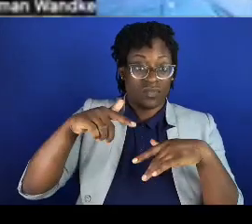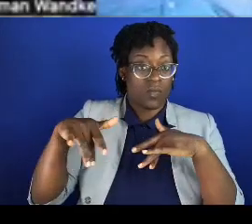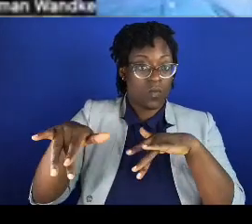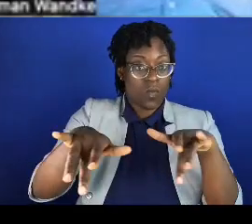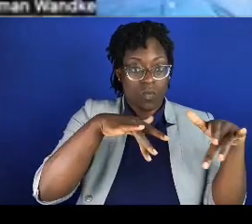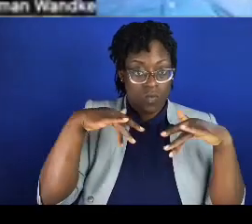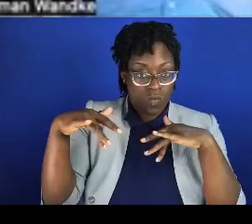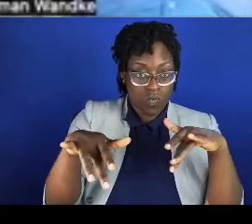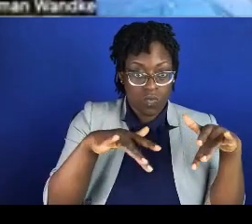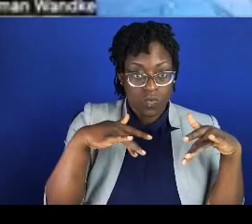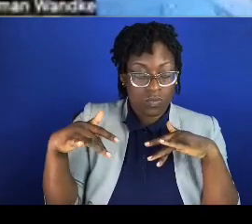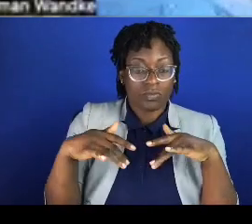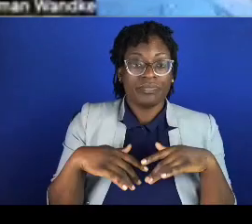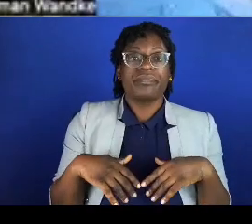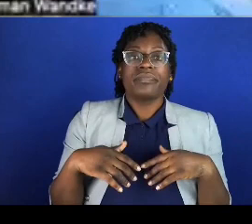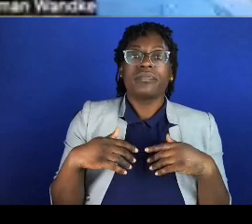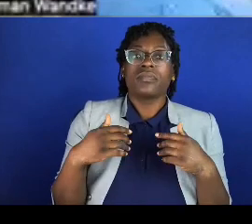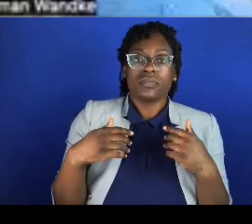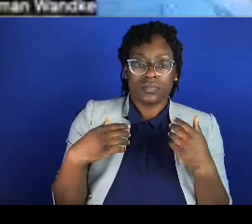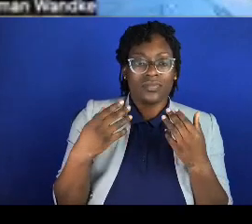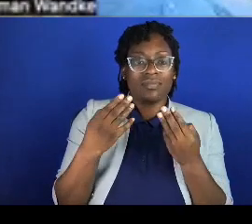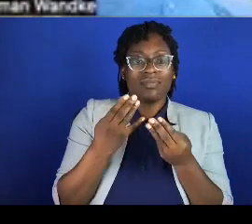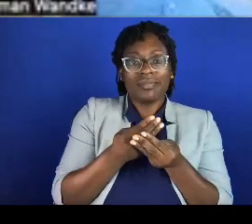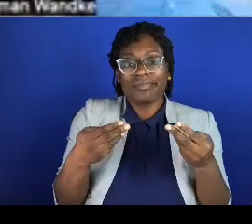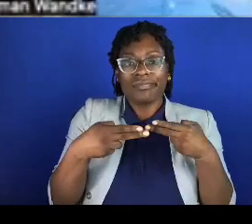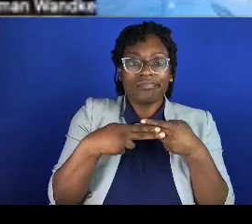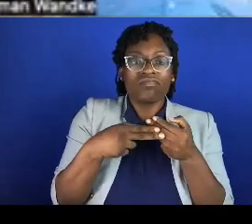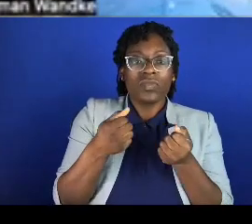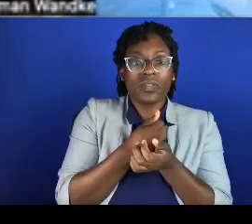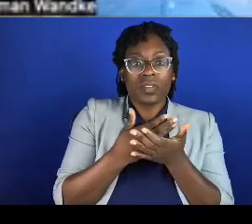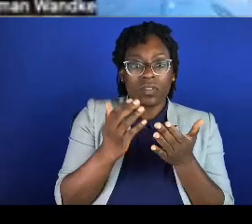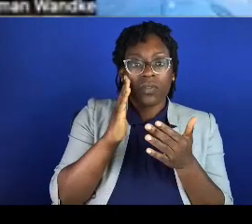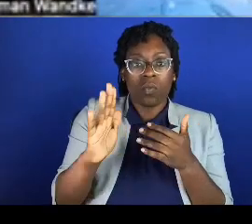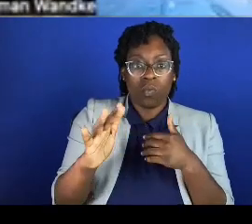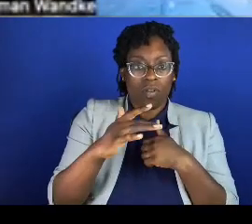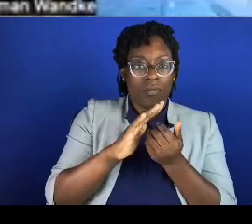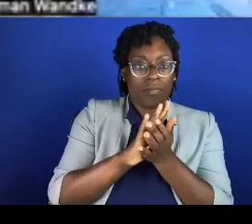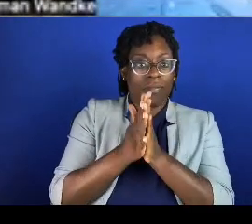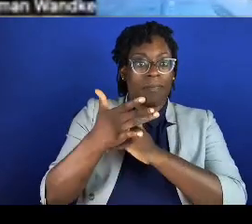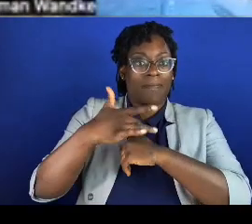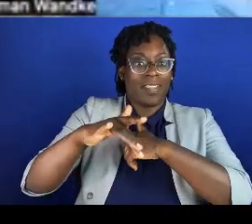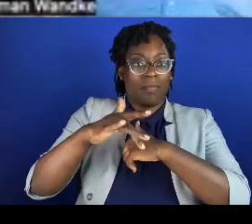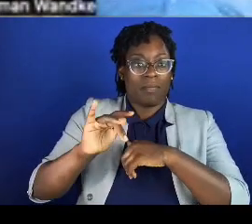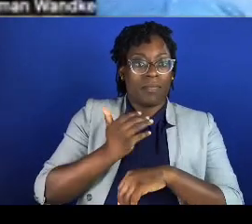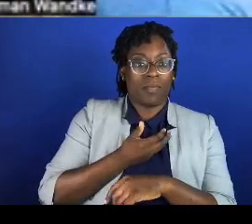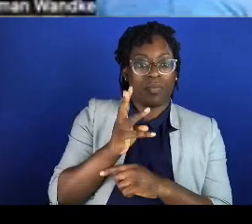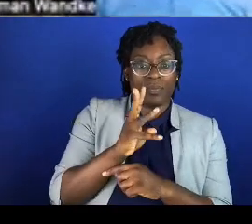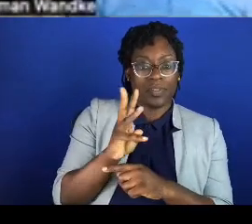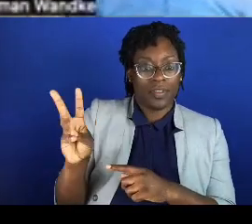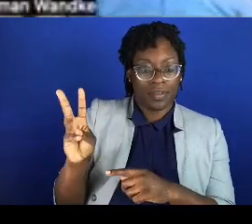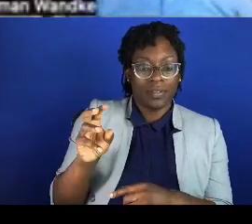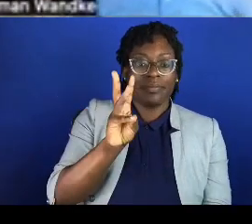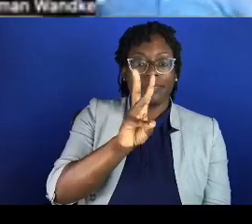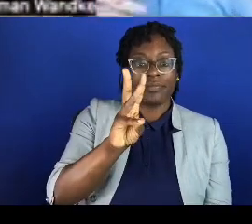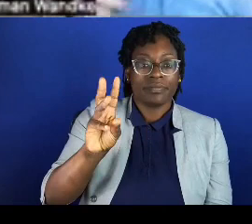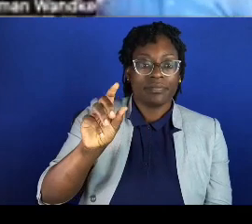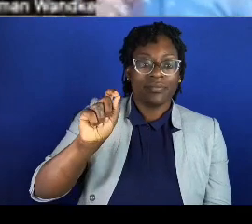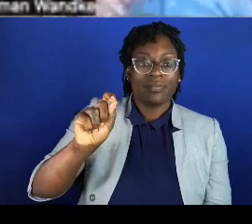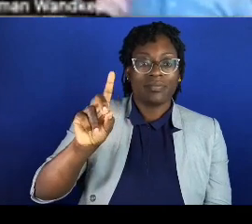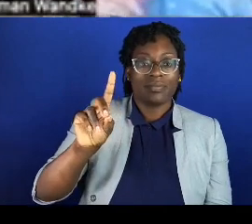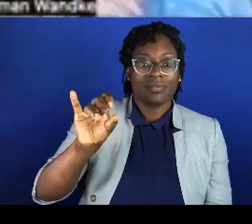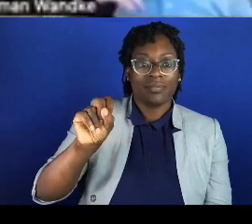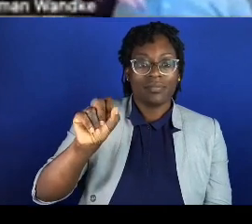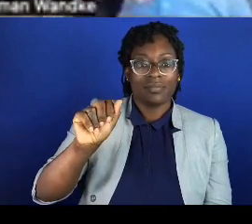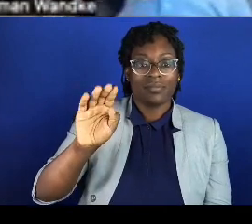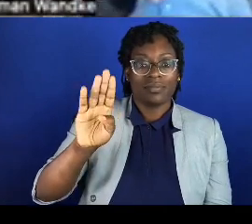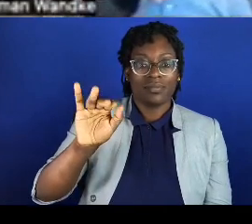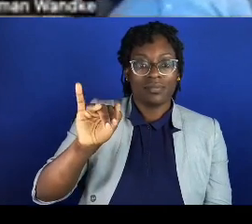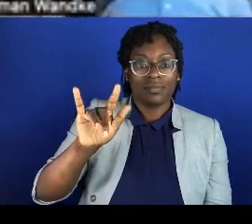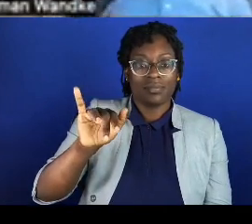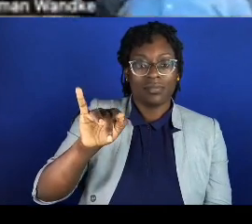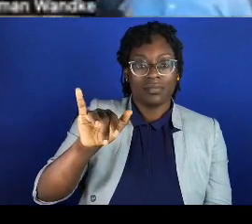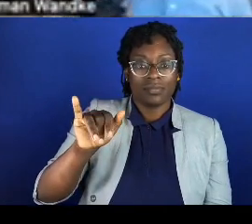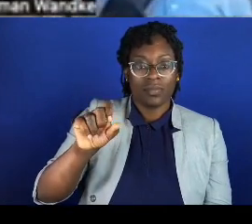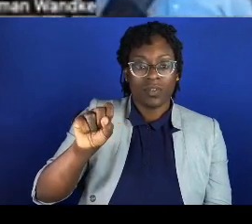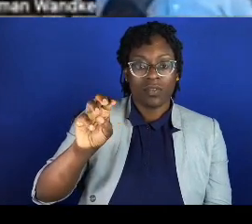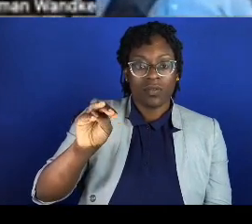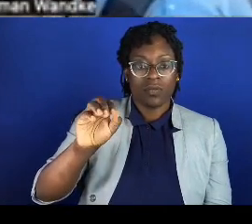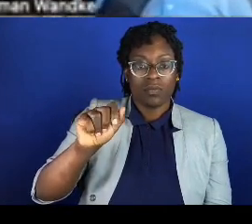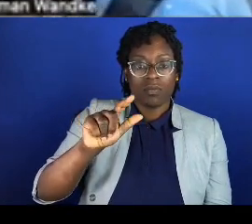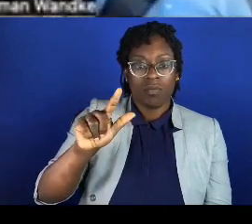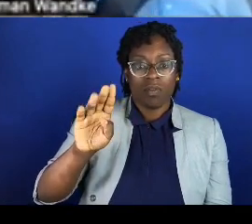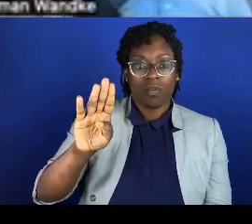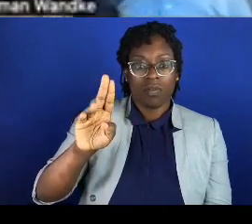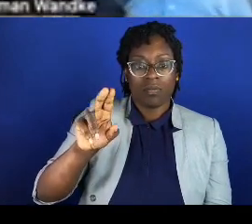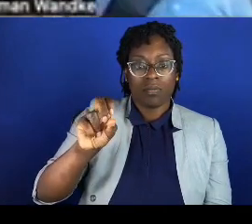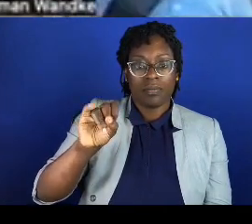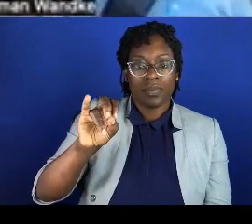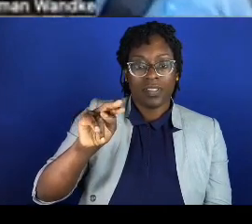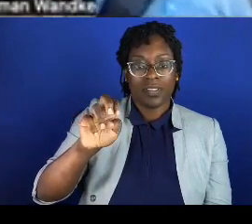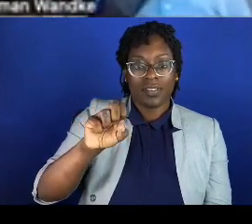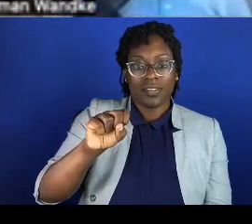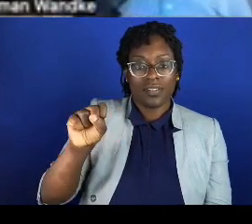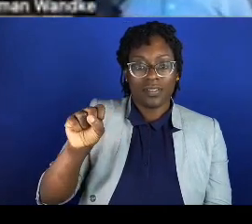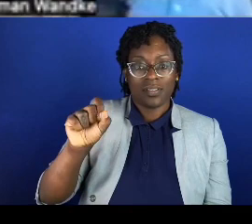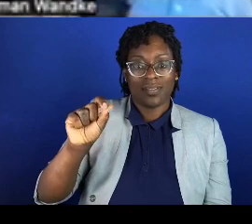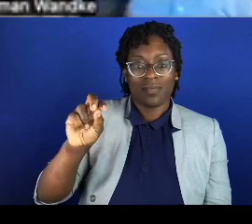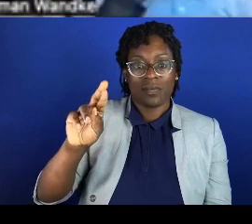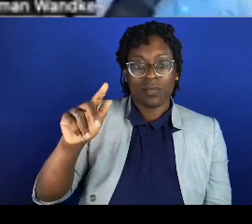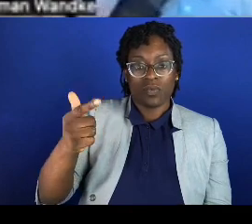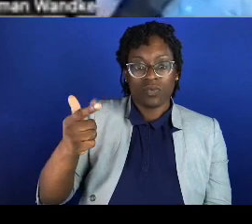Please note: This webinar is being recorded and the materials will be available at www.DisabilitySmallBusiness.org